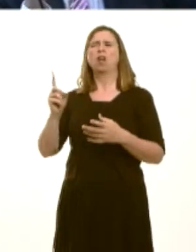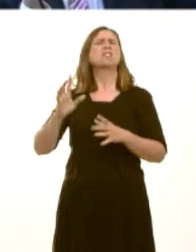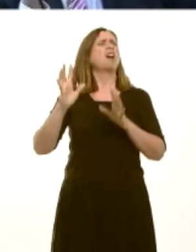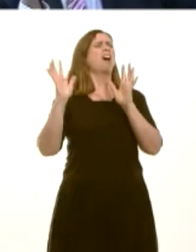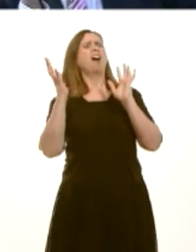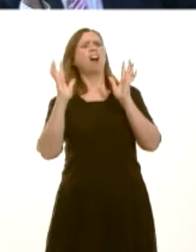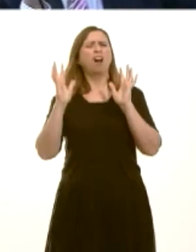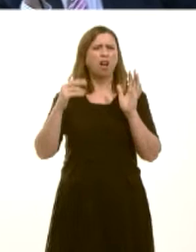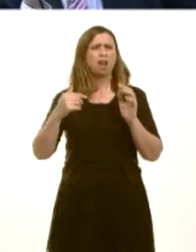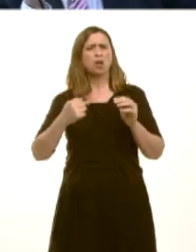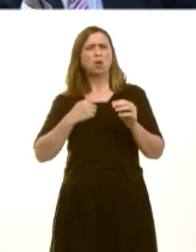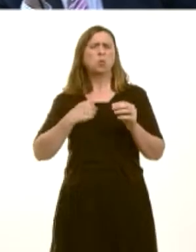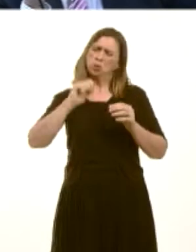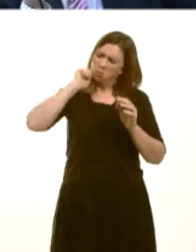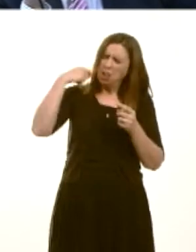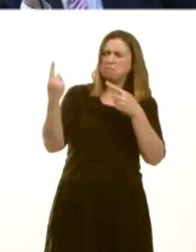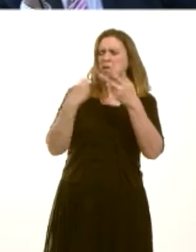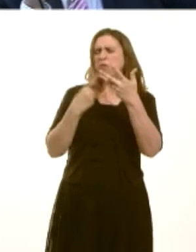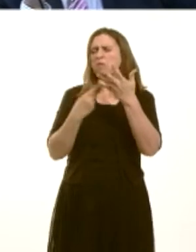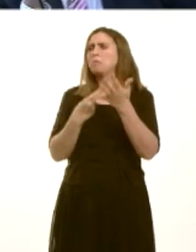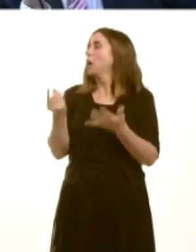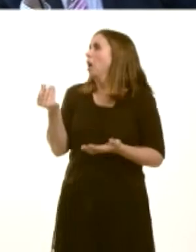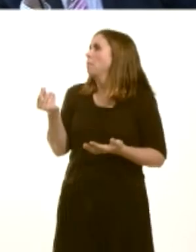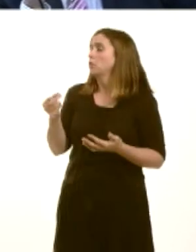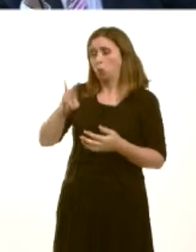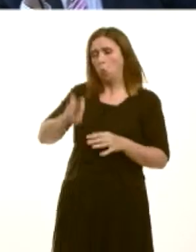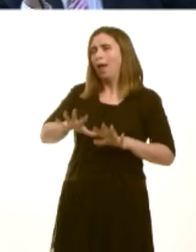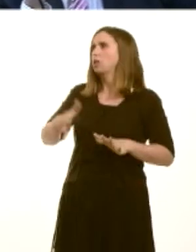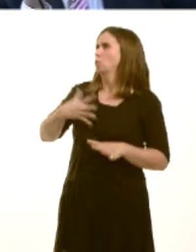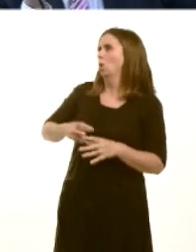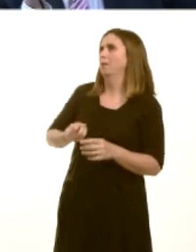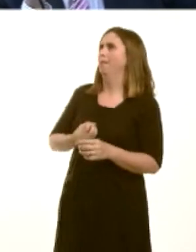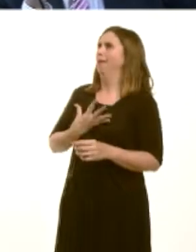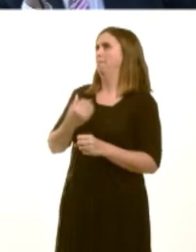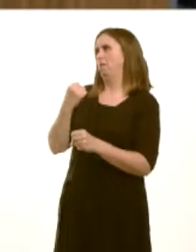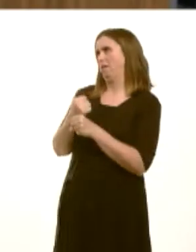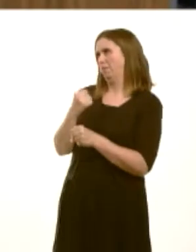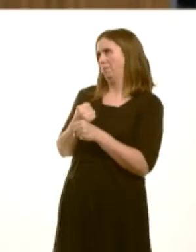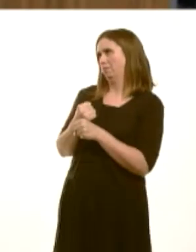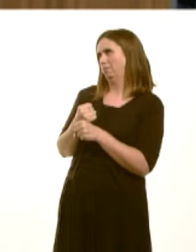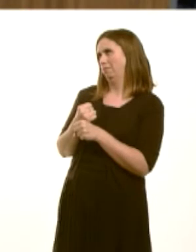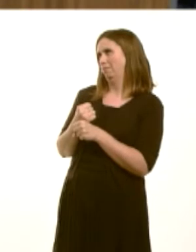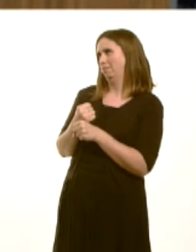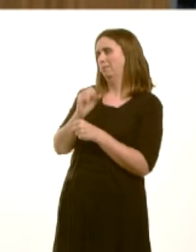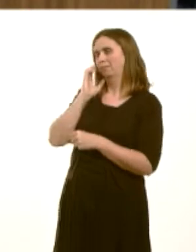that are uncosted, and I'm sure the people of Wales will want to see responsibility and a Labour Government post 7 May. Andrew R.T. Davies: I've invited you on two